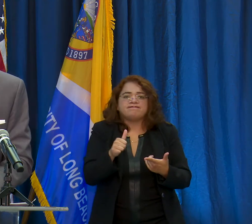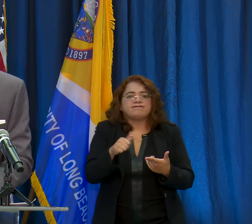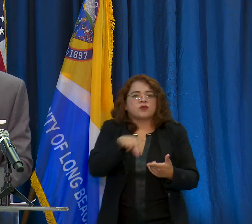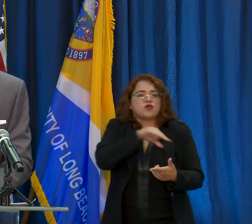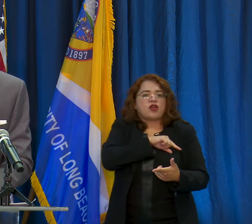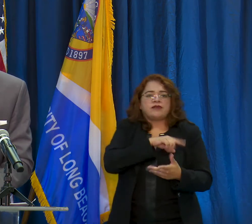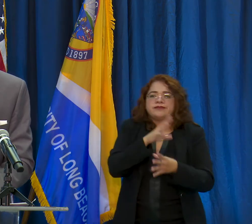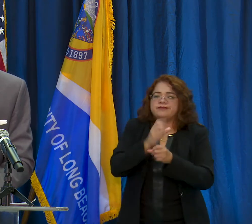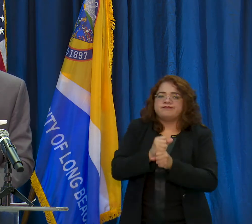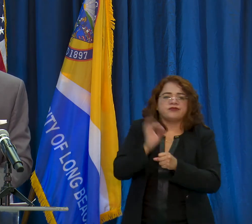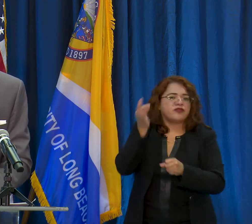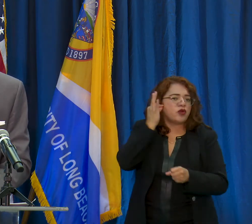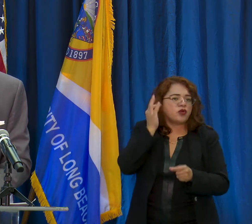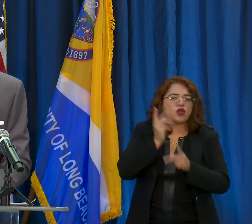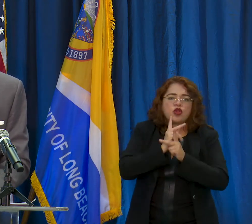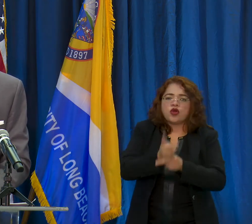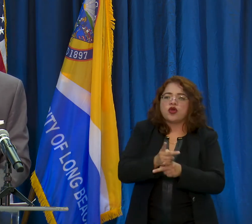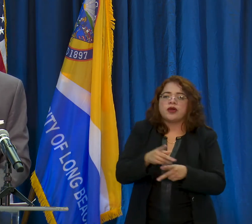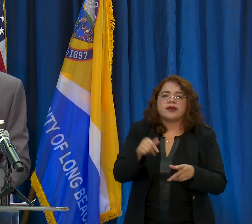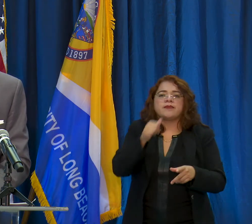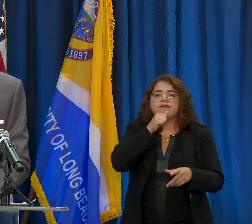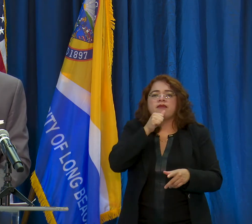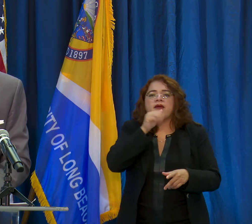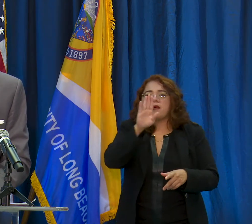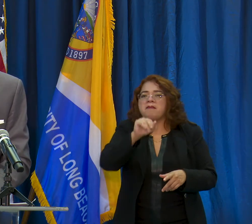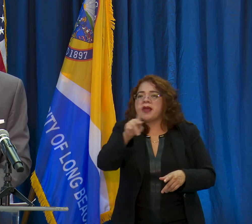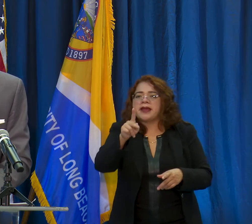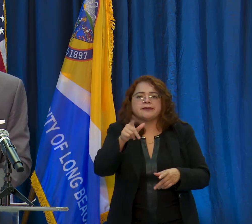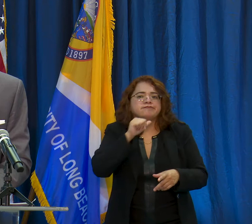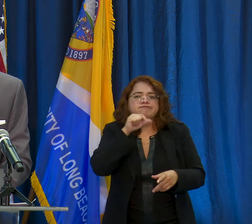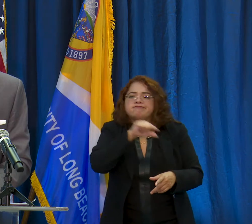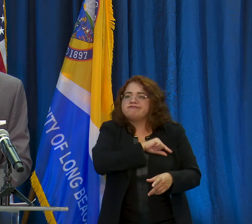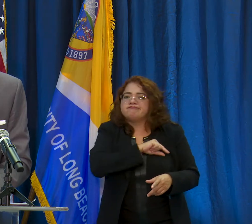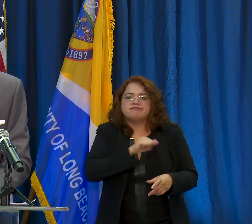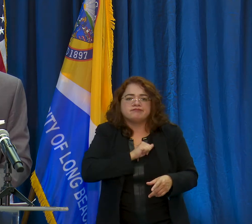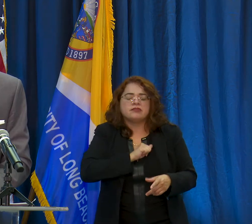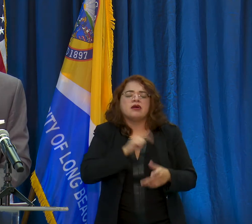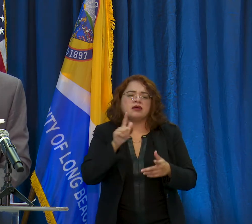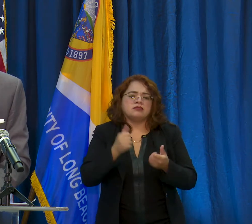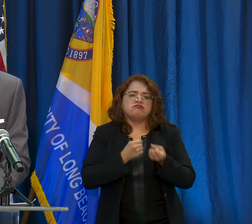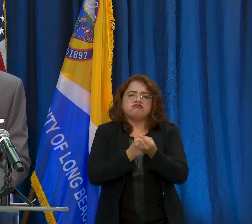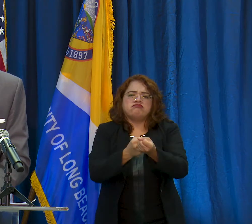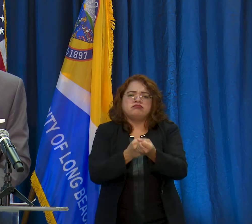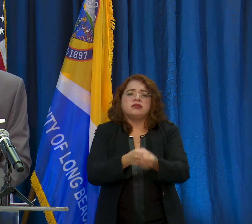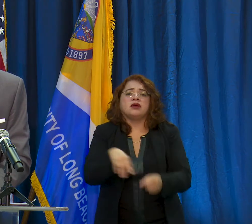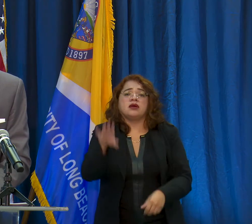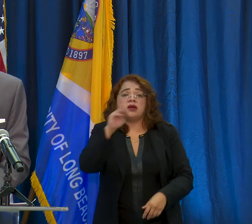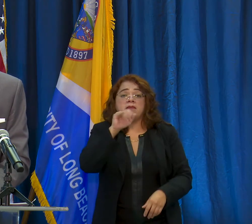programs or loans from private commercial banks. Additionally, the Mayor and City Council have set